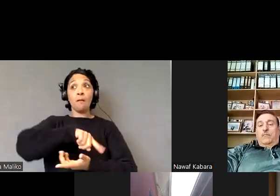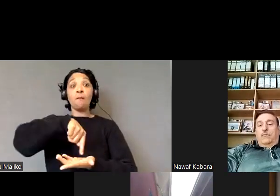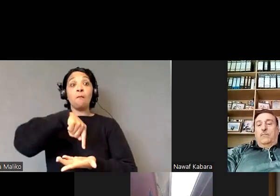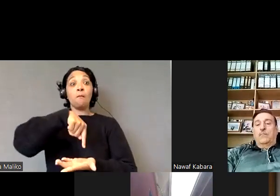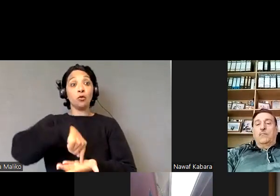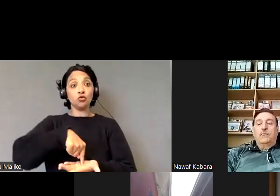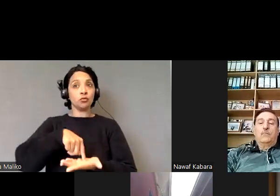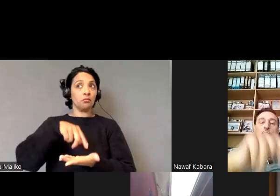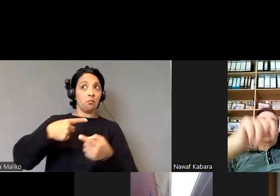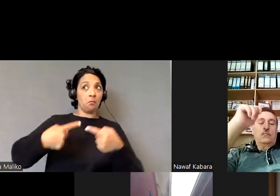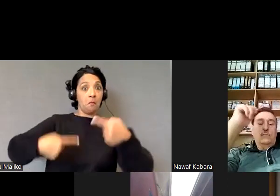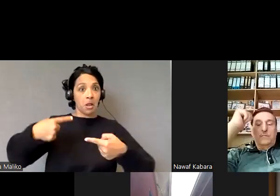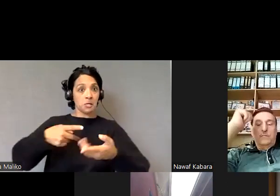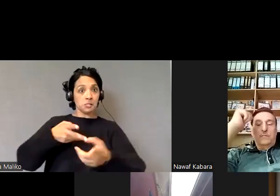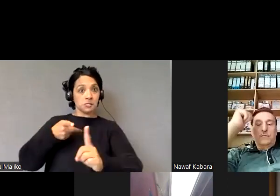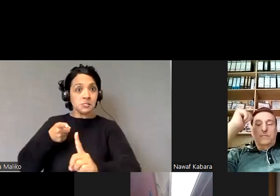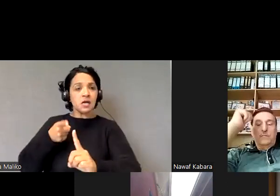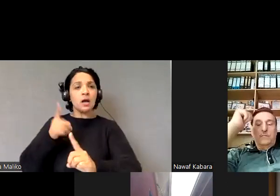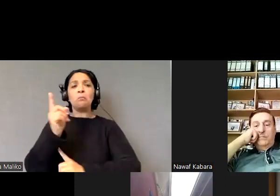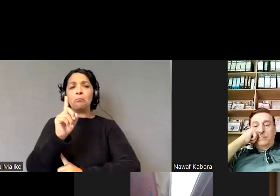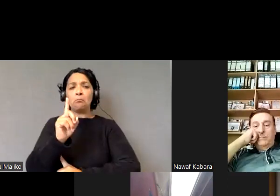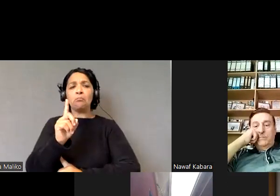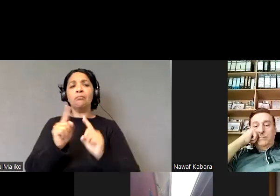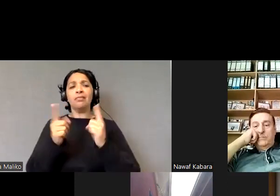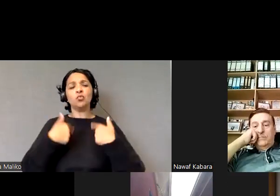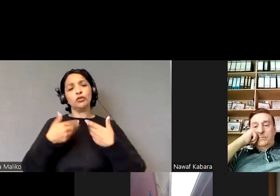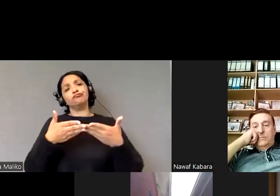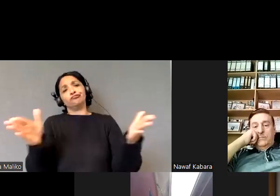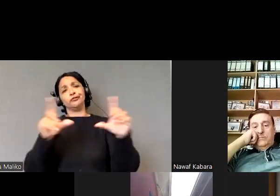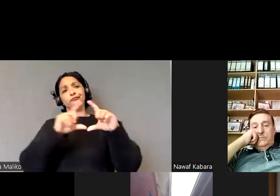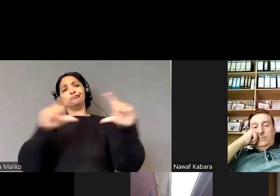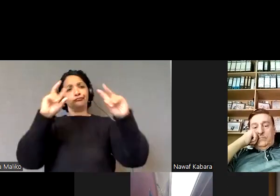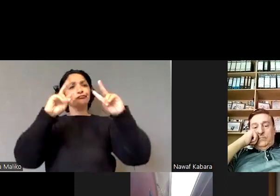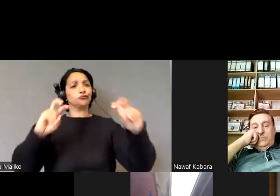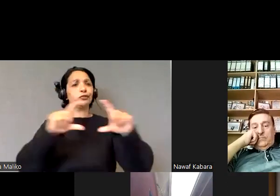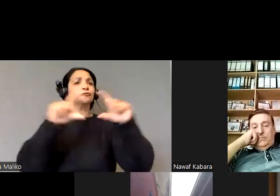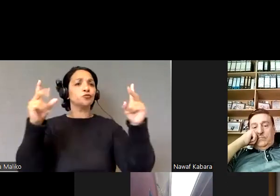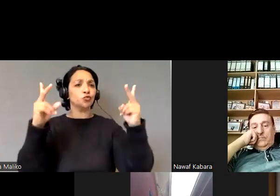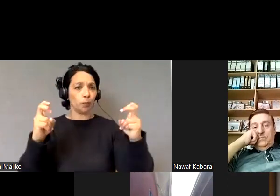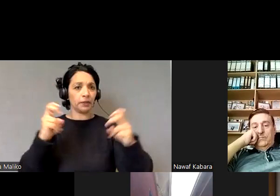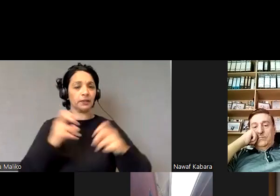The important part of the report, though, is that we interviewed a large number of persons